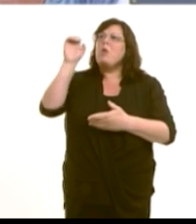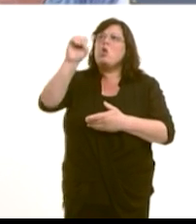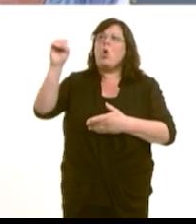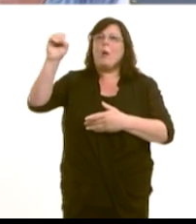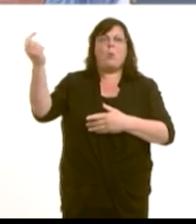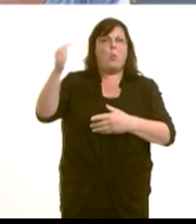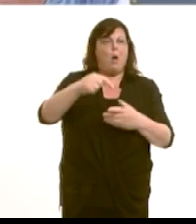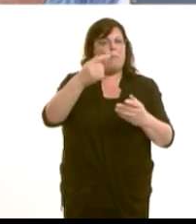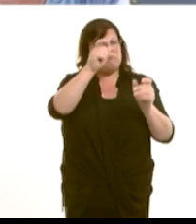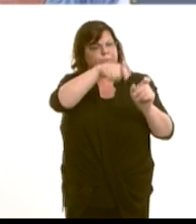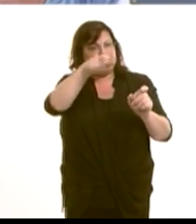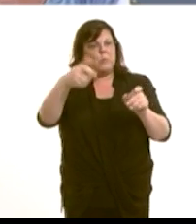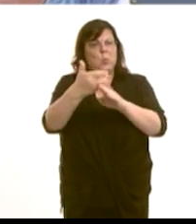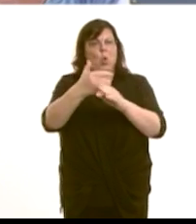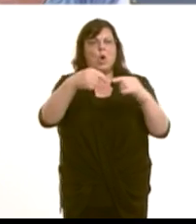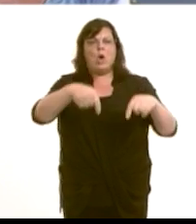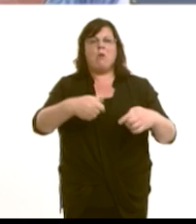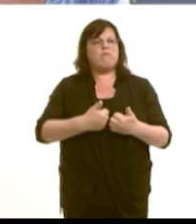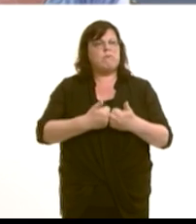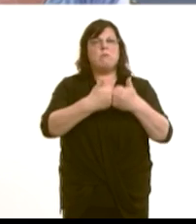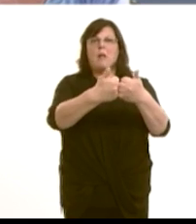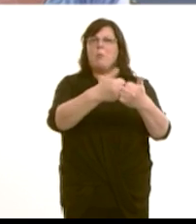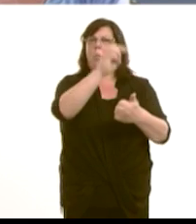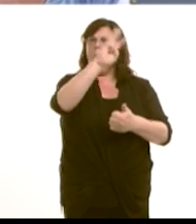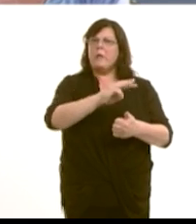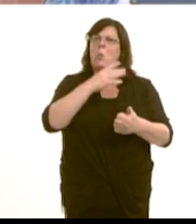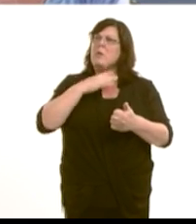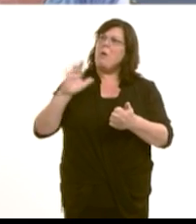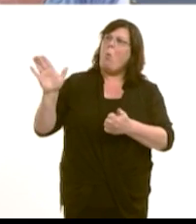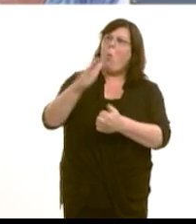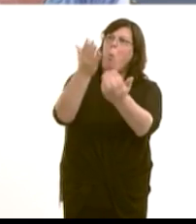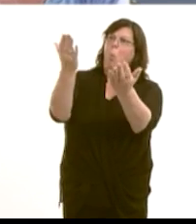We should all say that every single one of them are welcome here and that they shouldnít